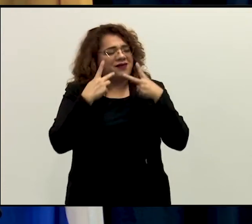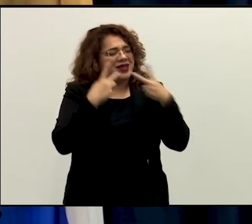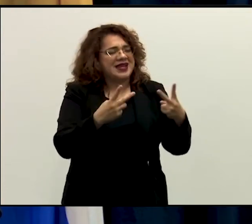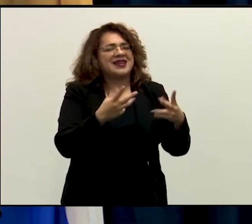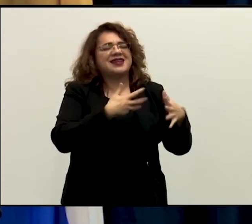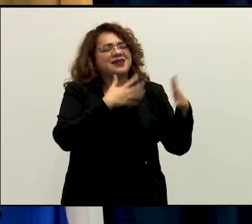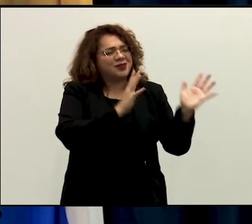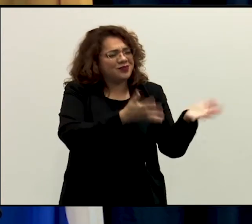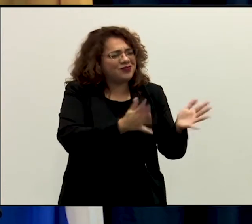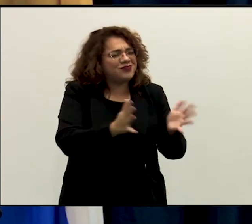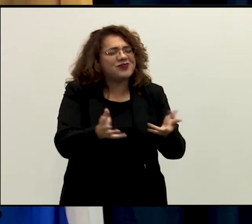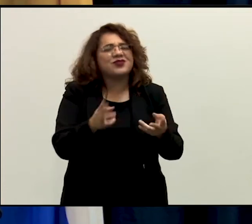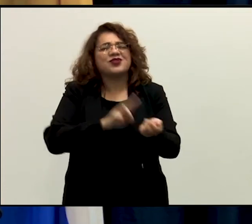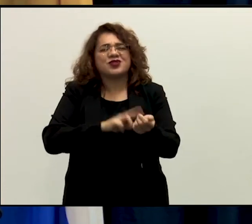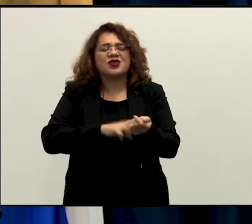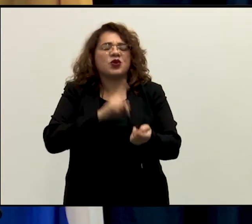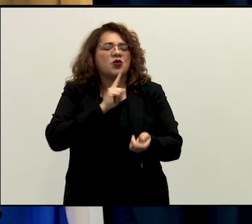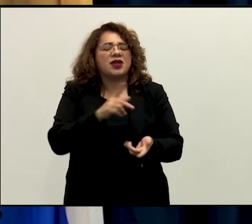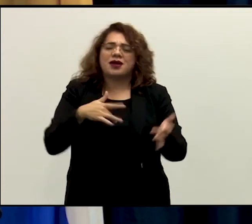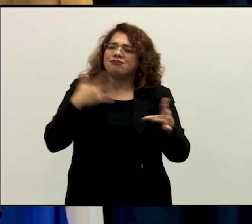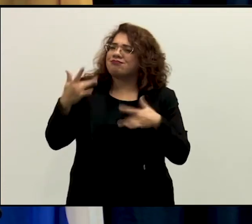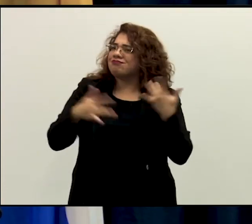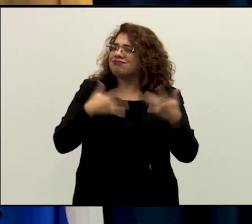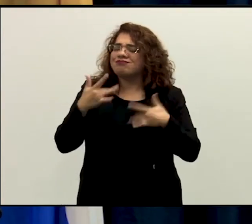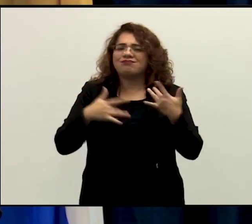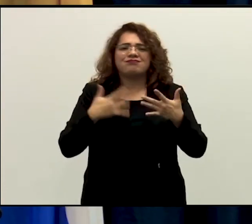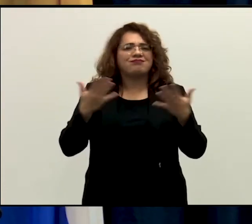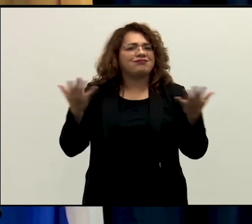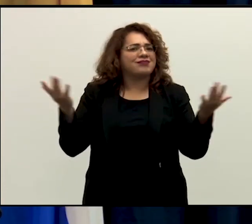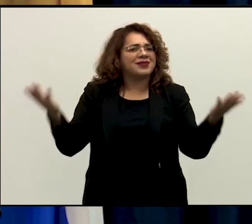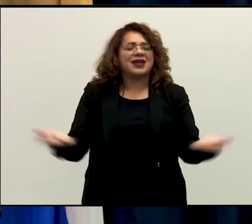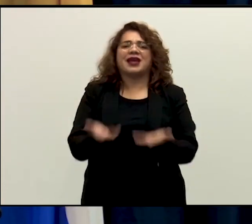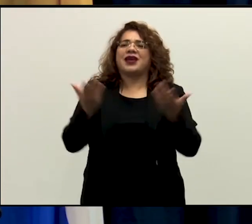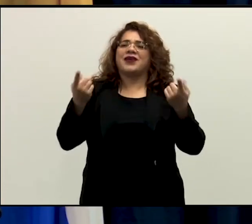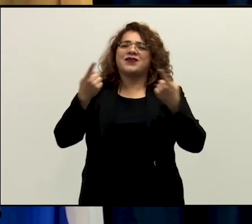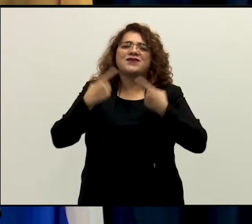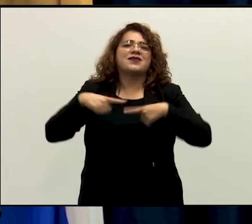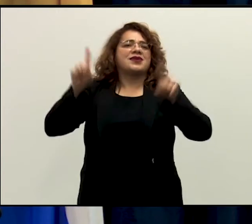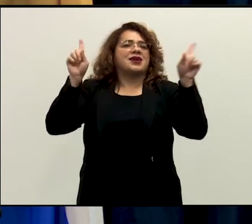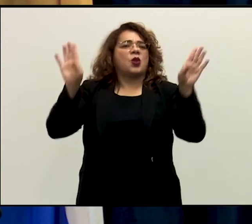were there and they're just so excited to be kind of reopening this hospital and being